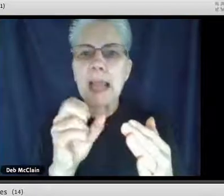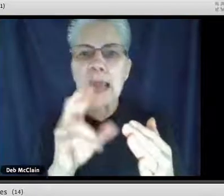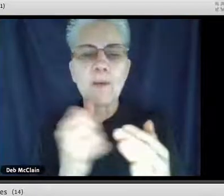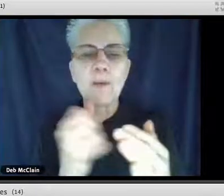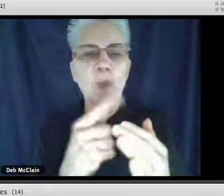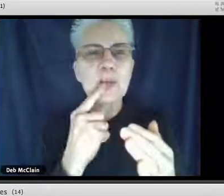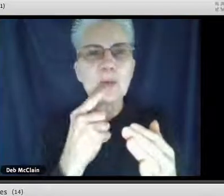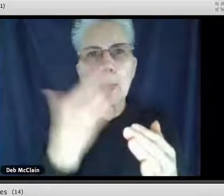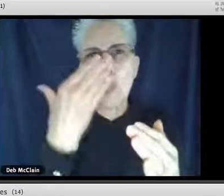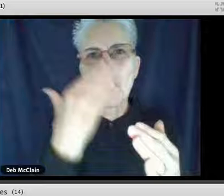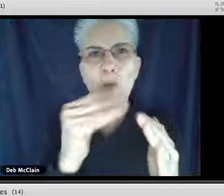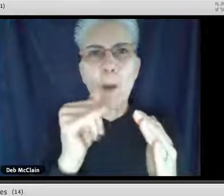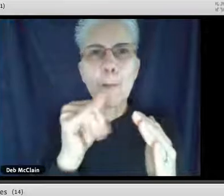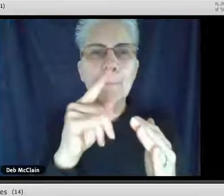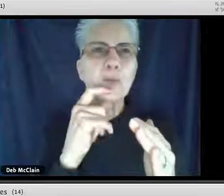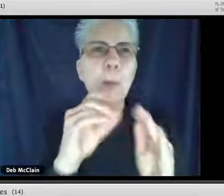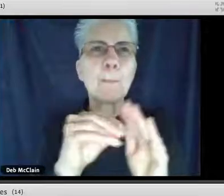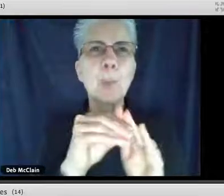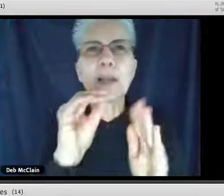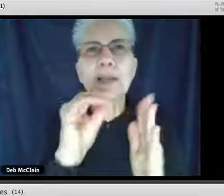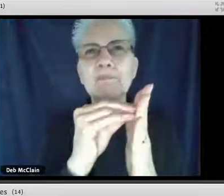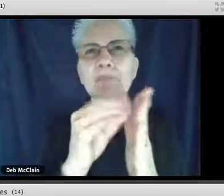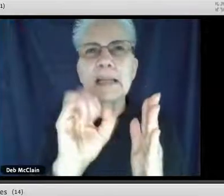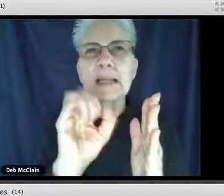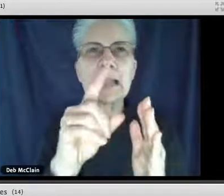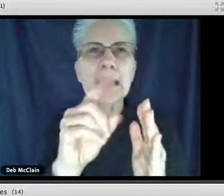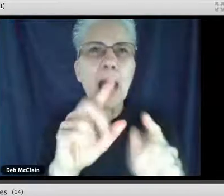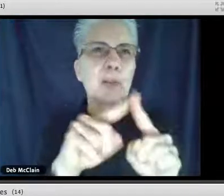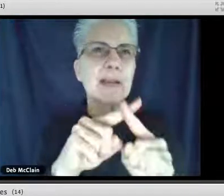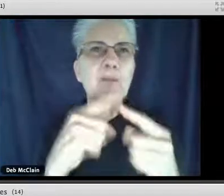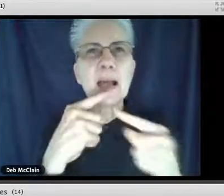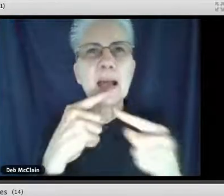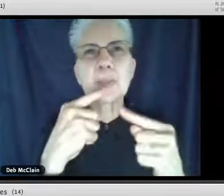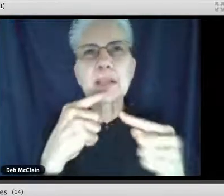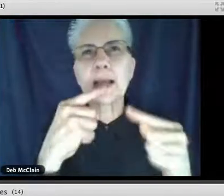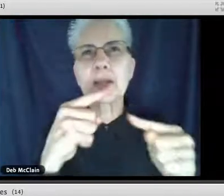so we say, "We'll put a slider up, and we can put 20 different announcements on the front page that way."